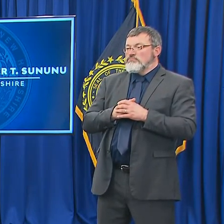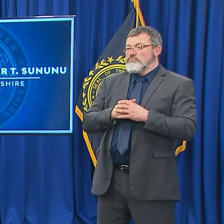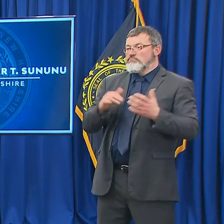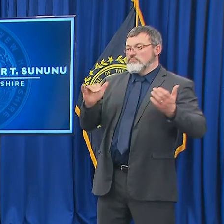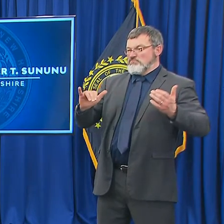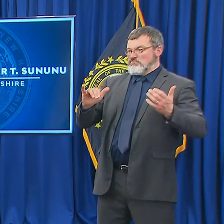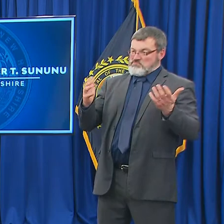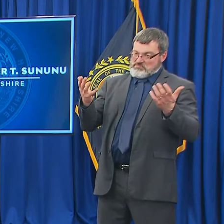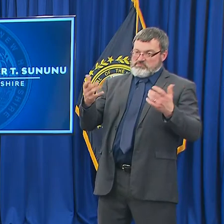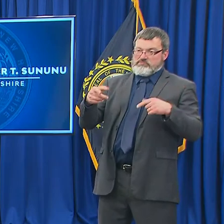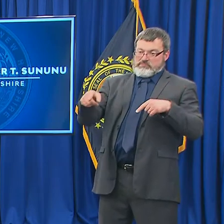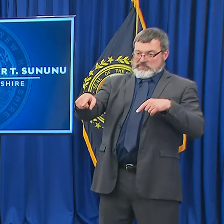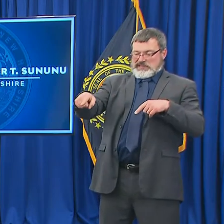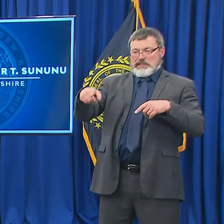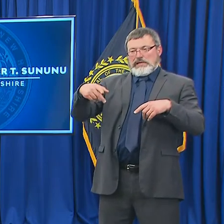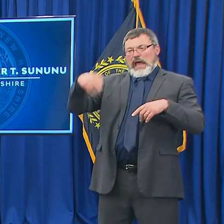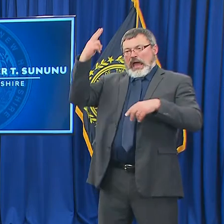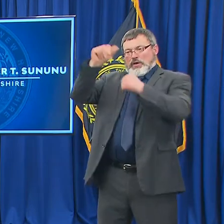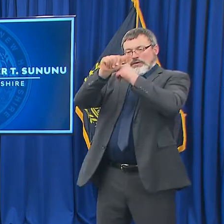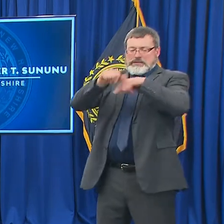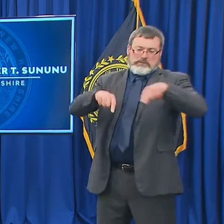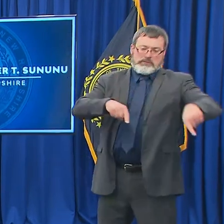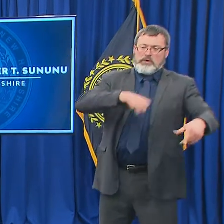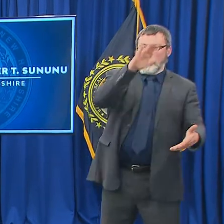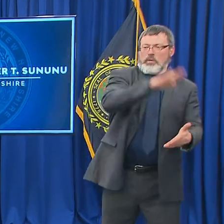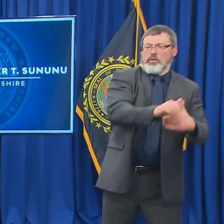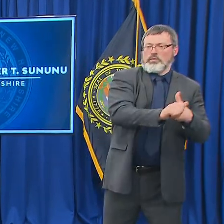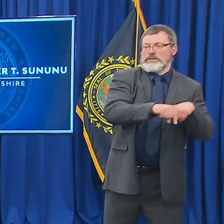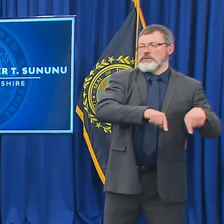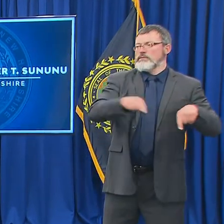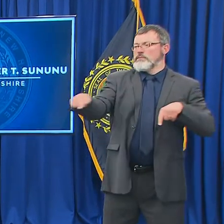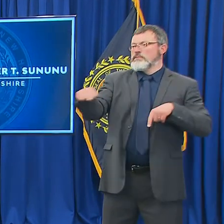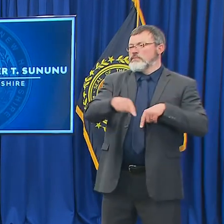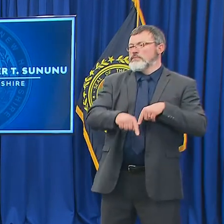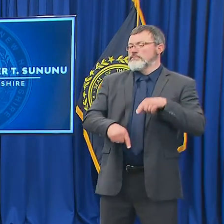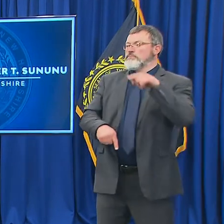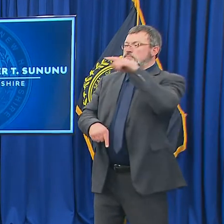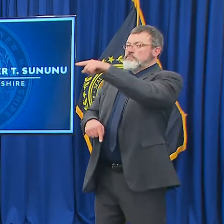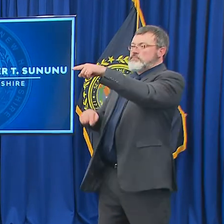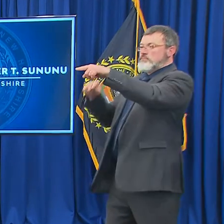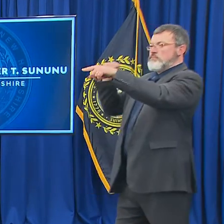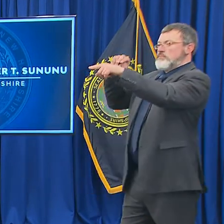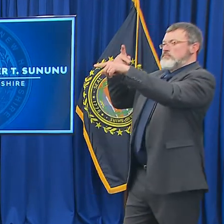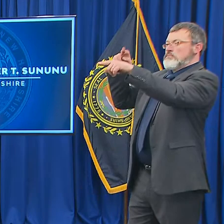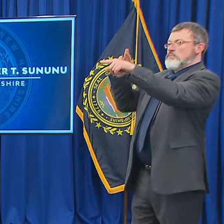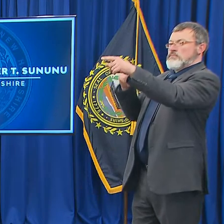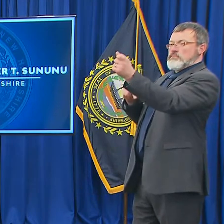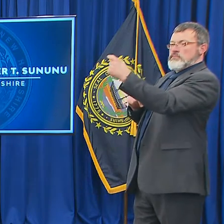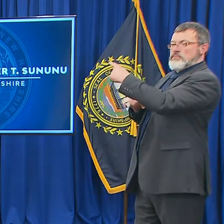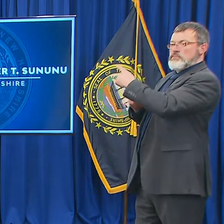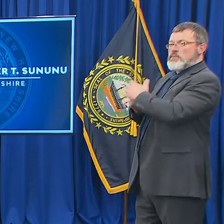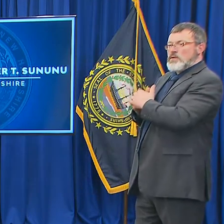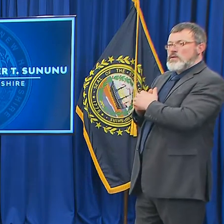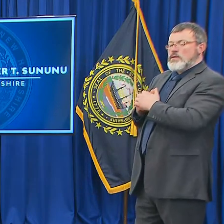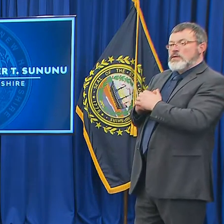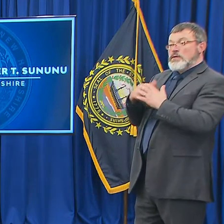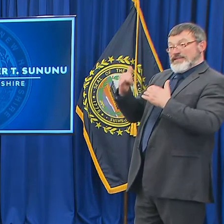Those still are the core strategies that we have to prevent this virus from spreading person to person and we still believe it takes close